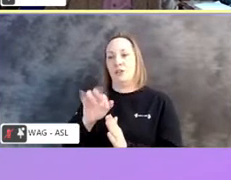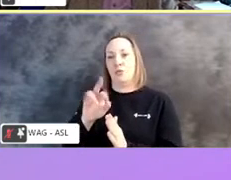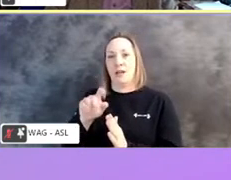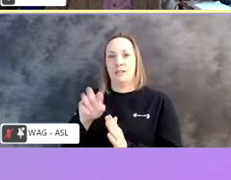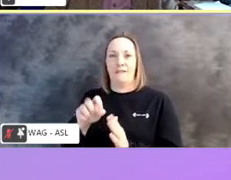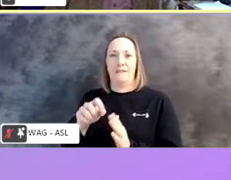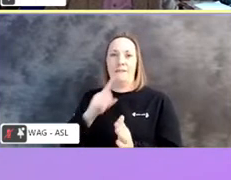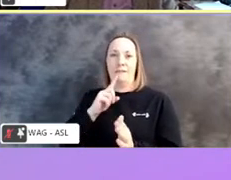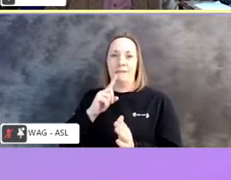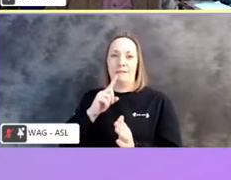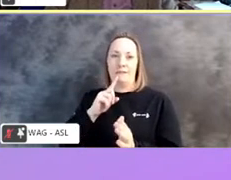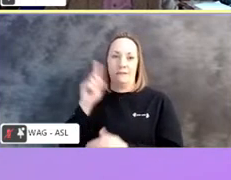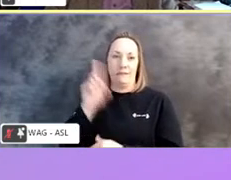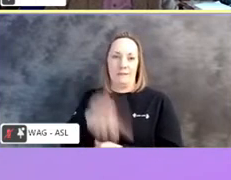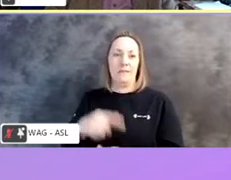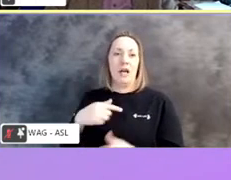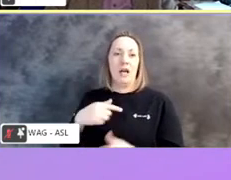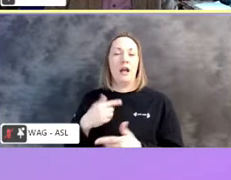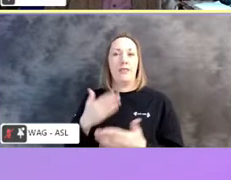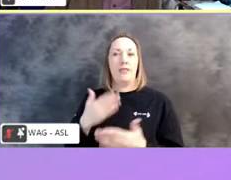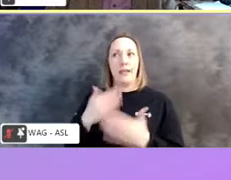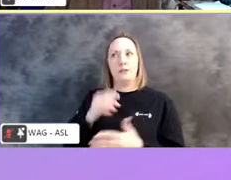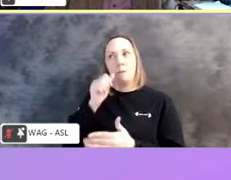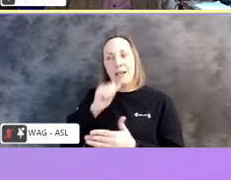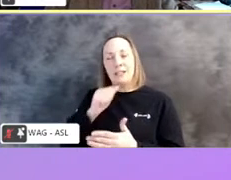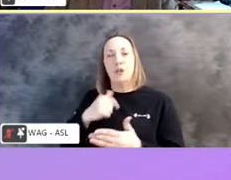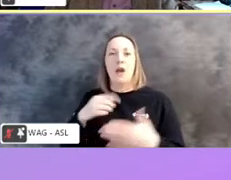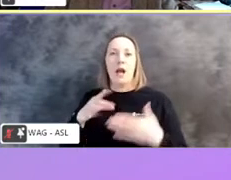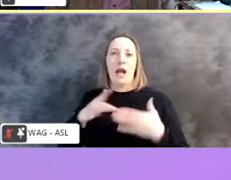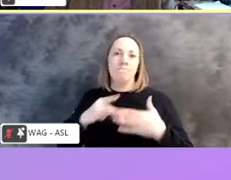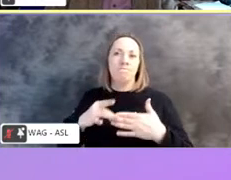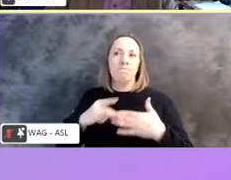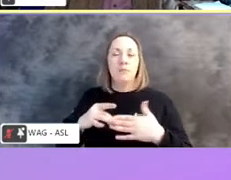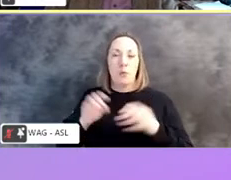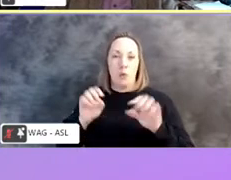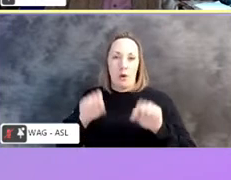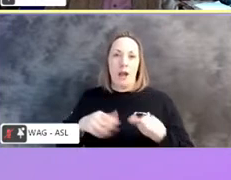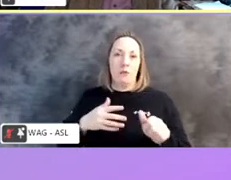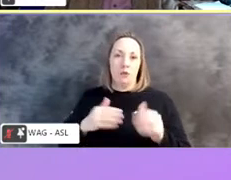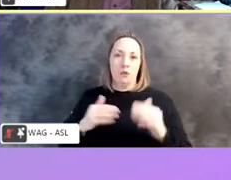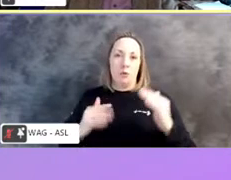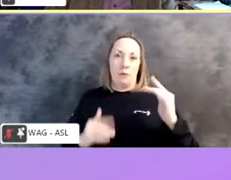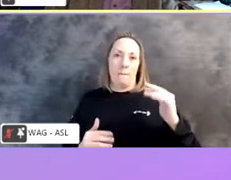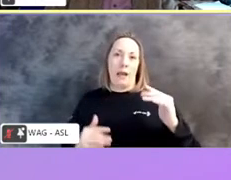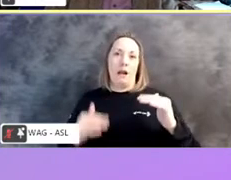2021. We have quite a bit of time as we relate information to the director and thanks to